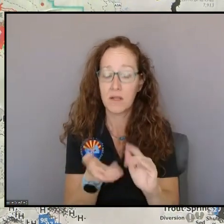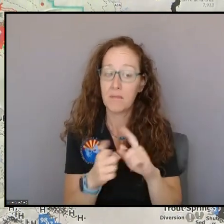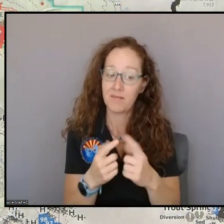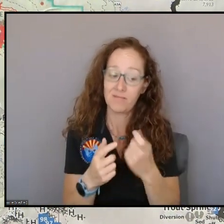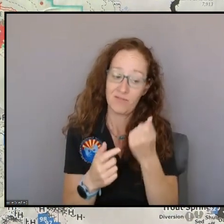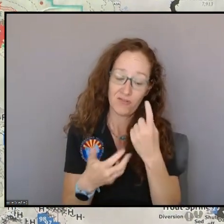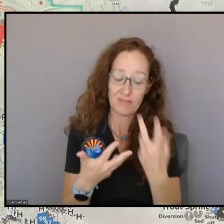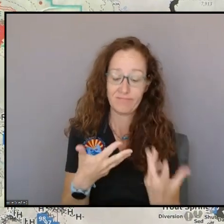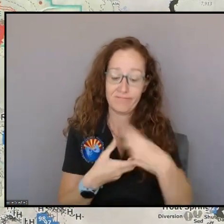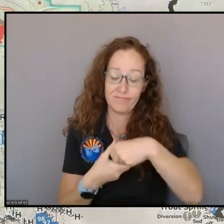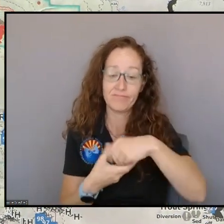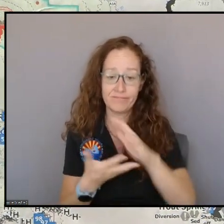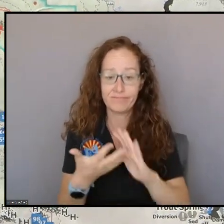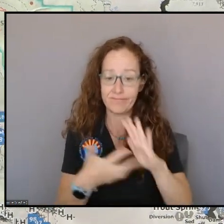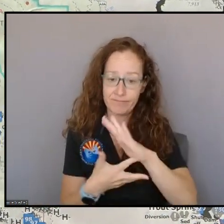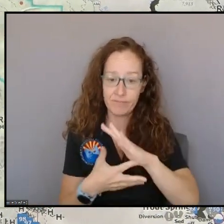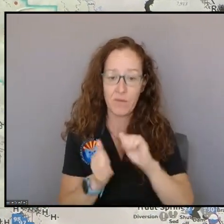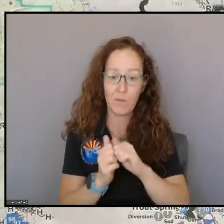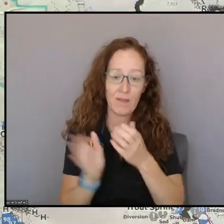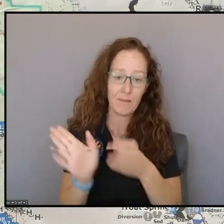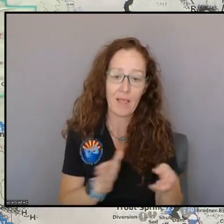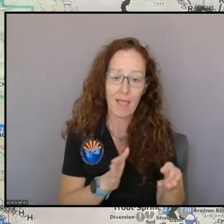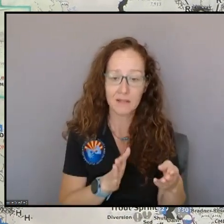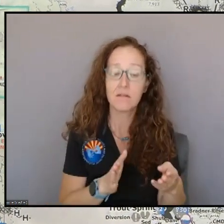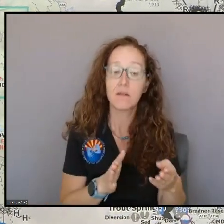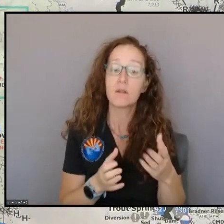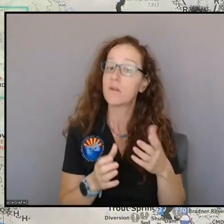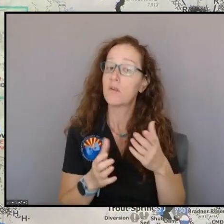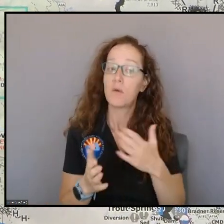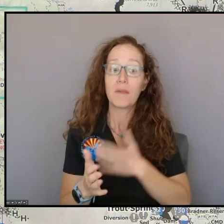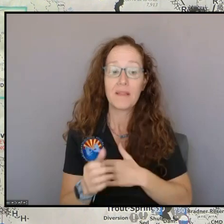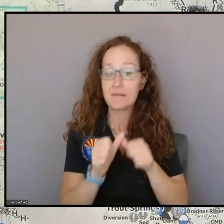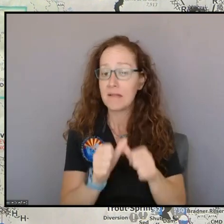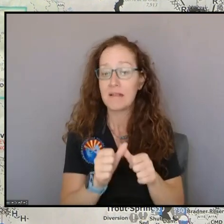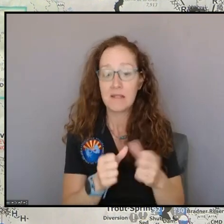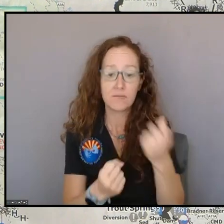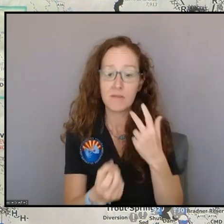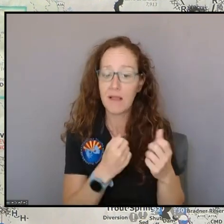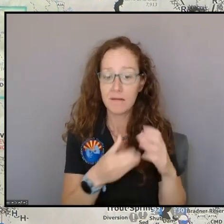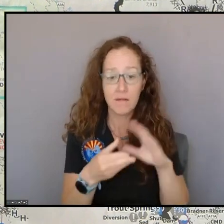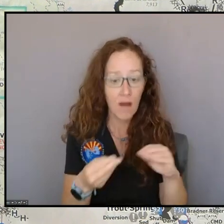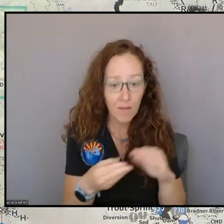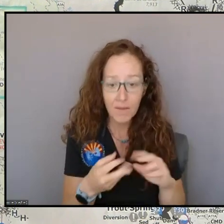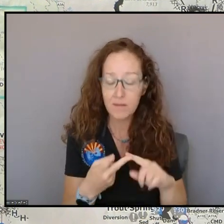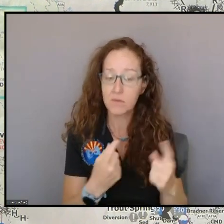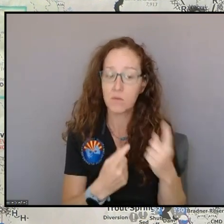comments, continue to send in the questions, and as always, if there's anything that you need, you have that